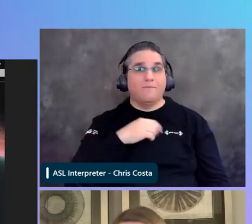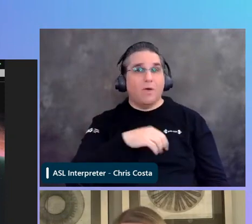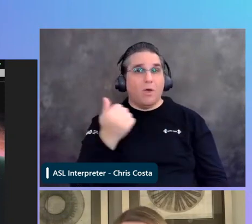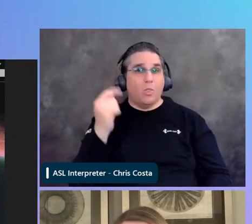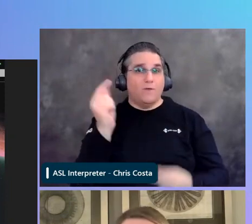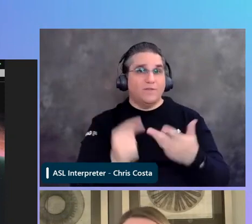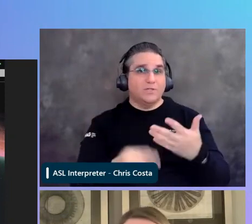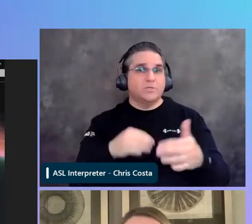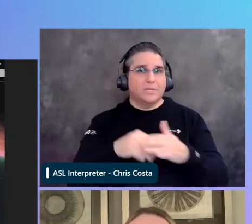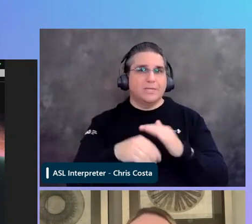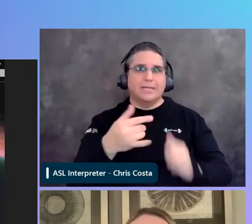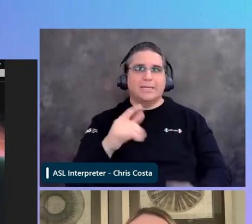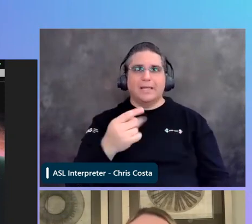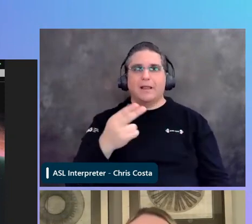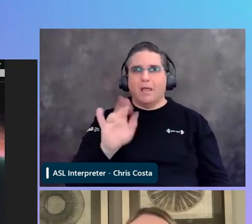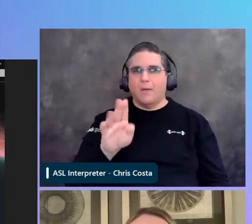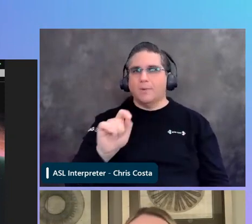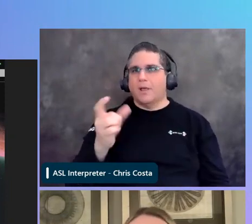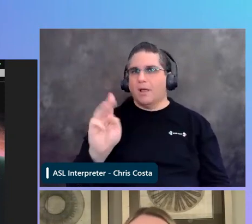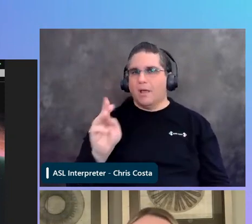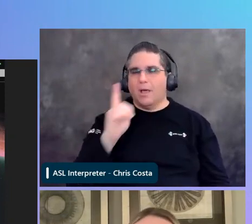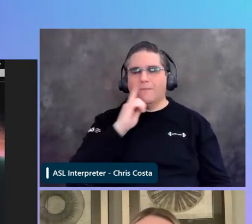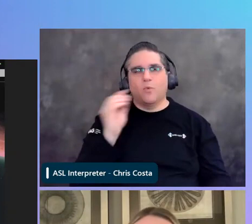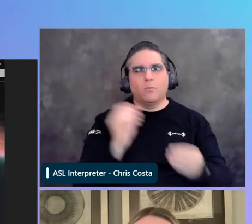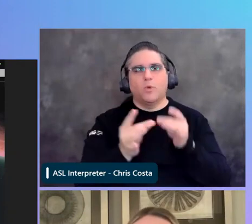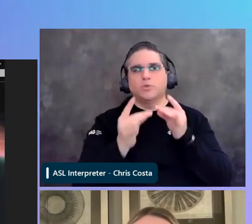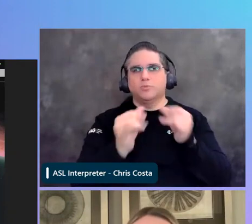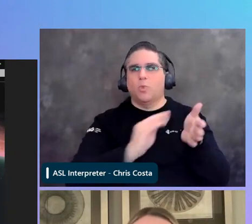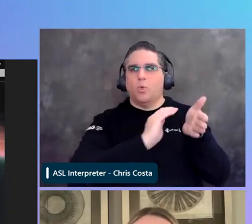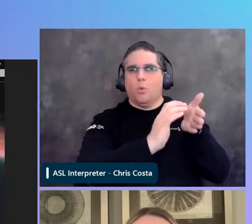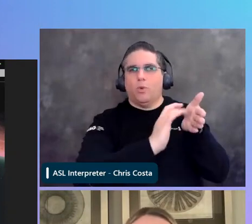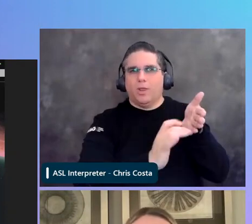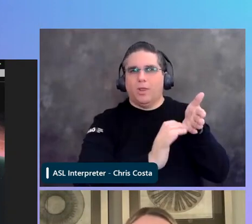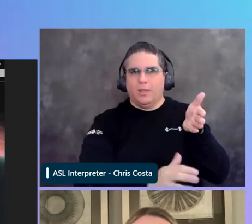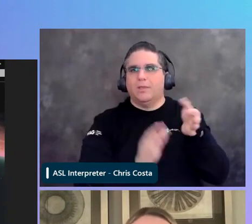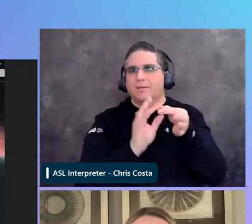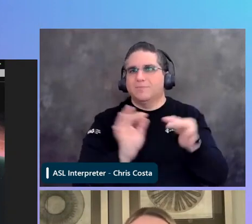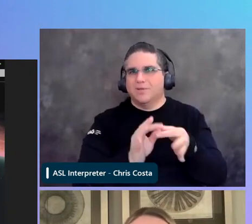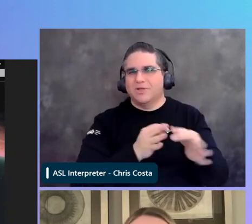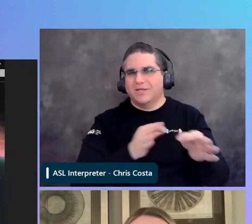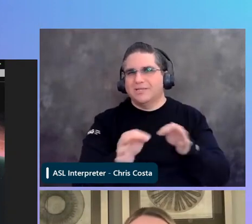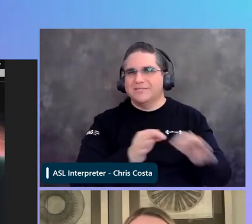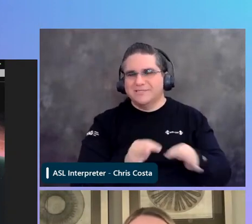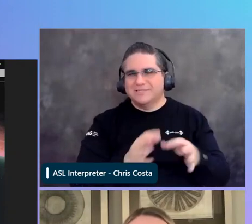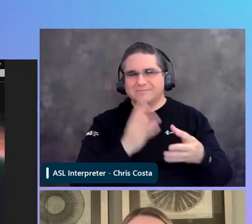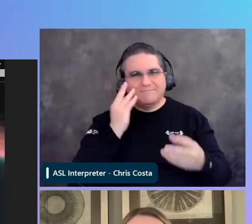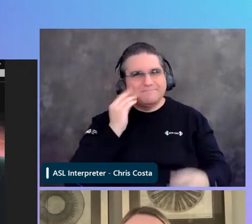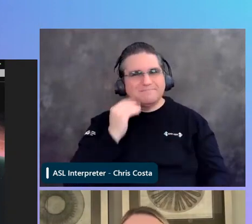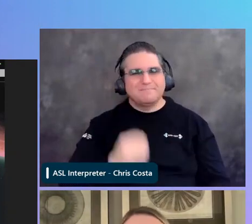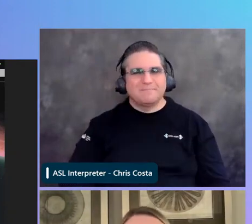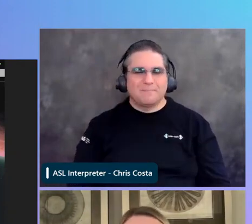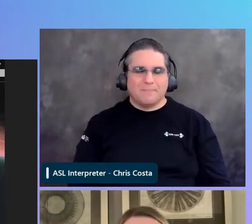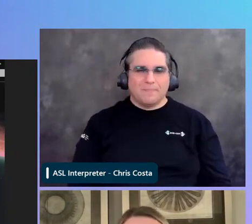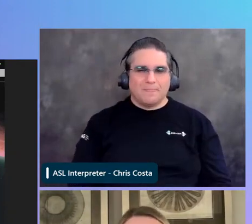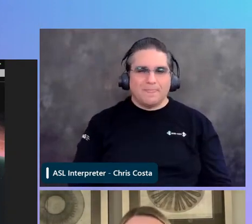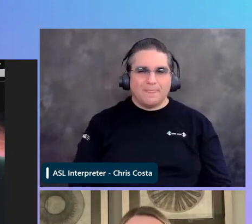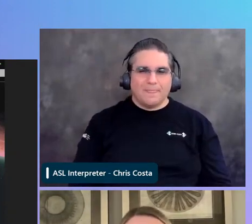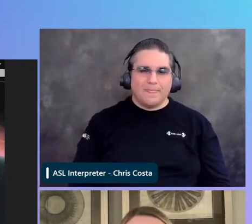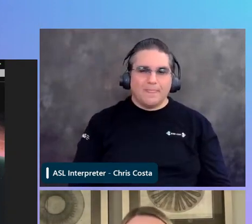facilitate for a smooth coding experience across various platforms. So I think we've all